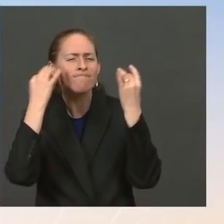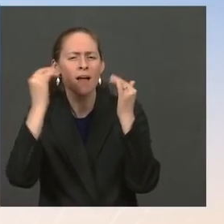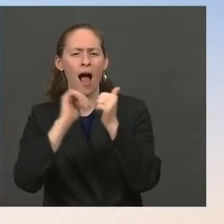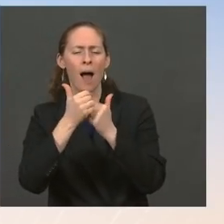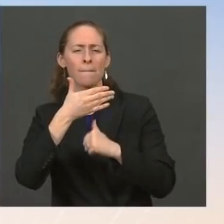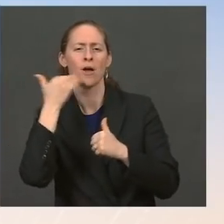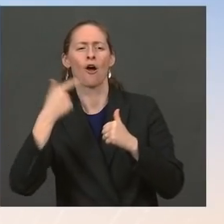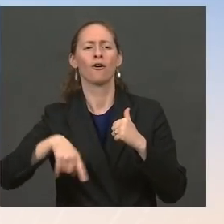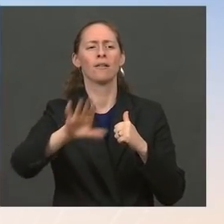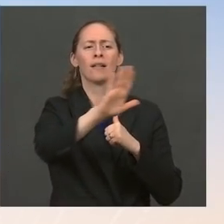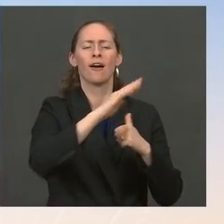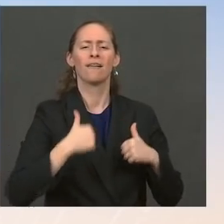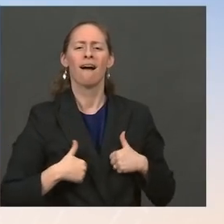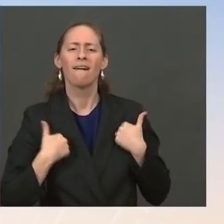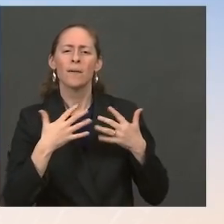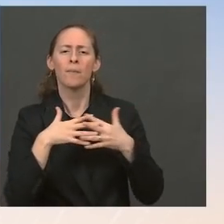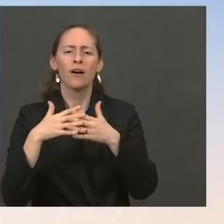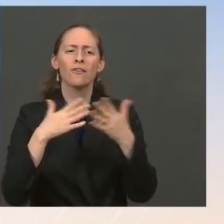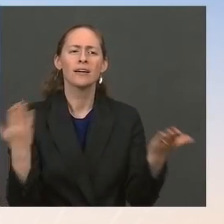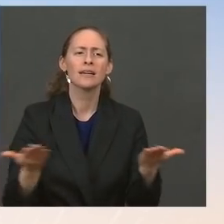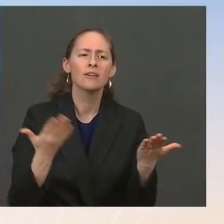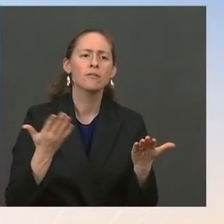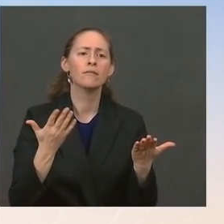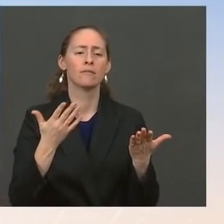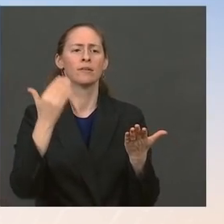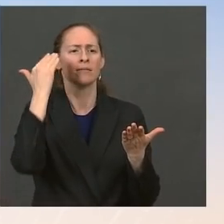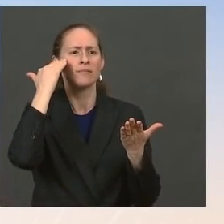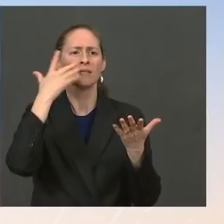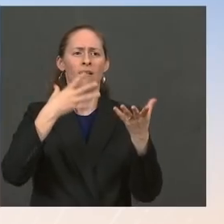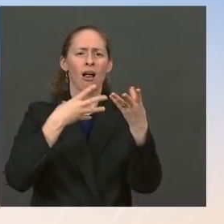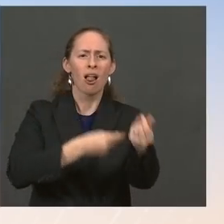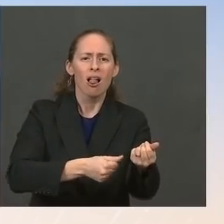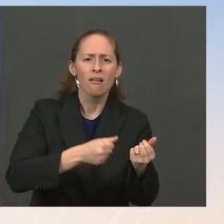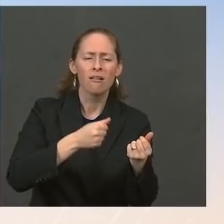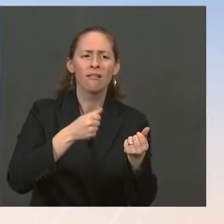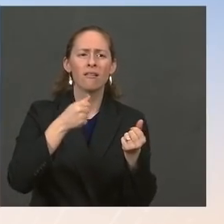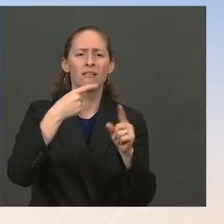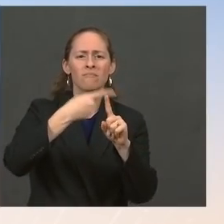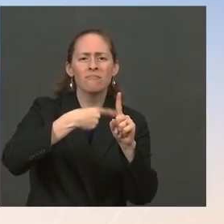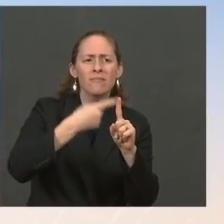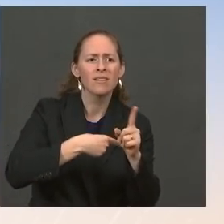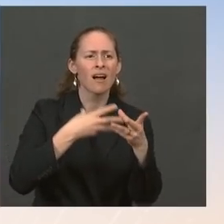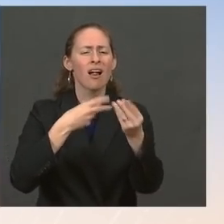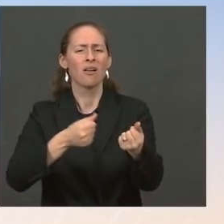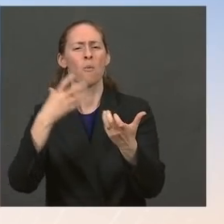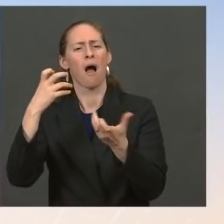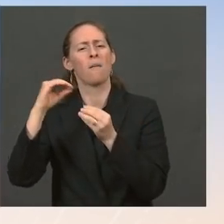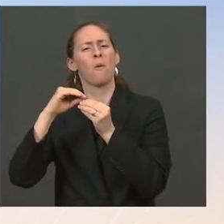to reduces those costs by helping to build, rehabilitate, or preserve 1 million homes.